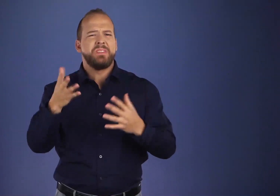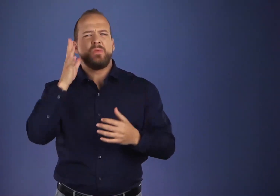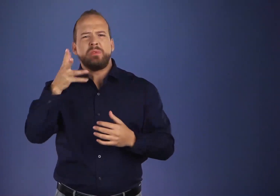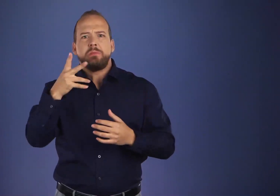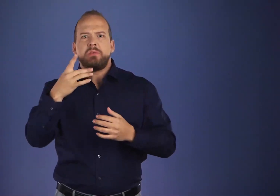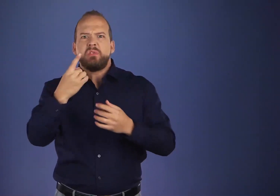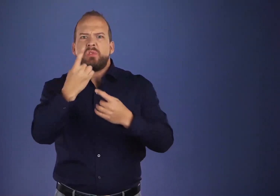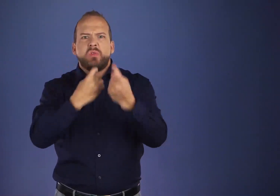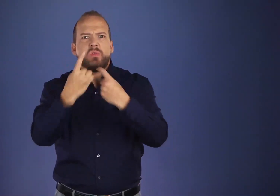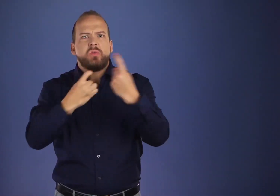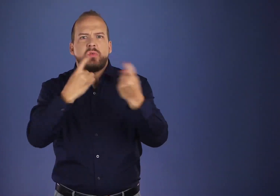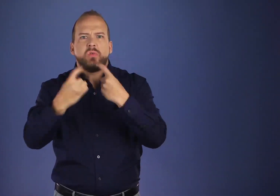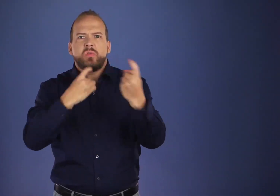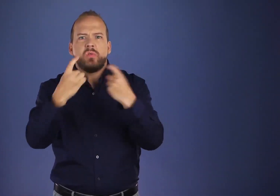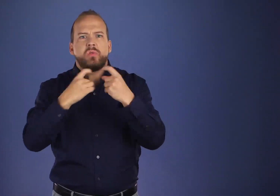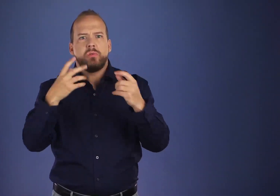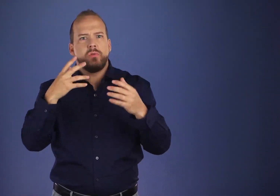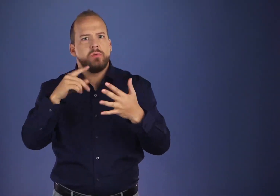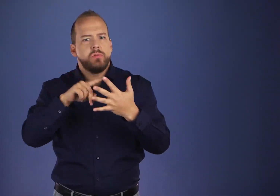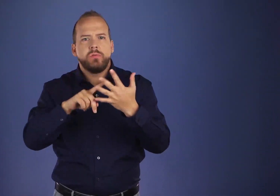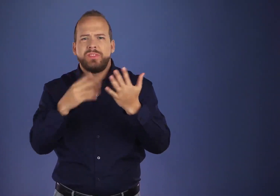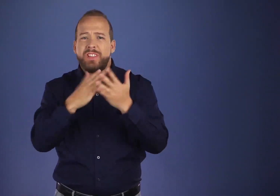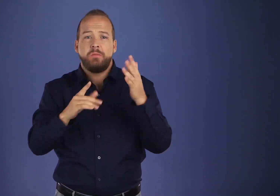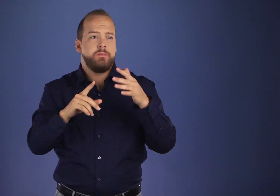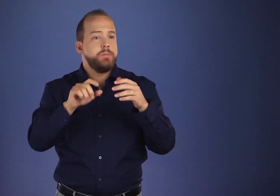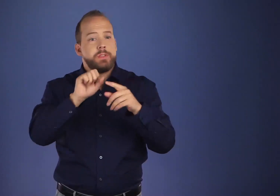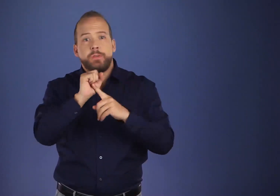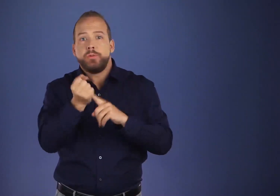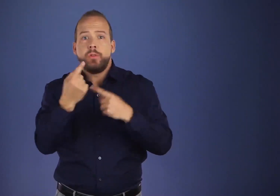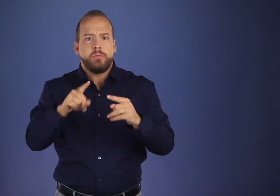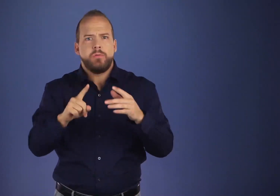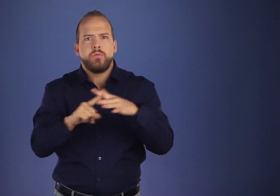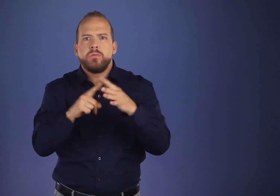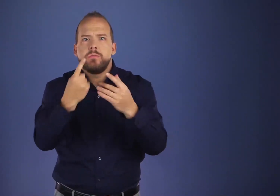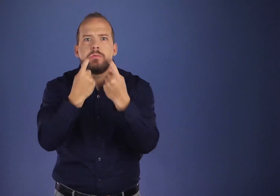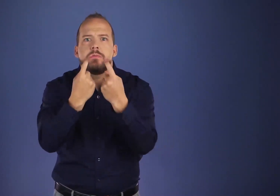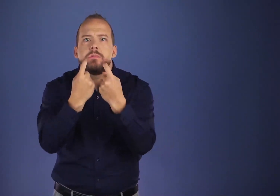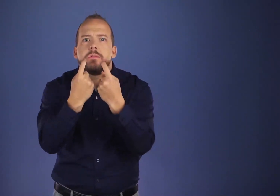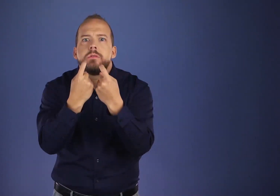Many a razor-edged question can arise in other departments of life